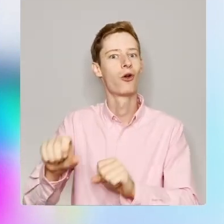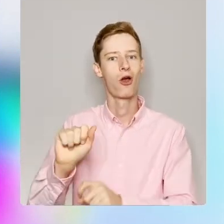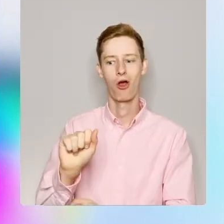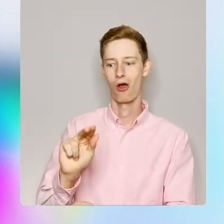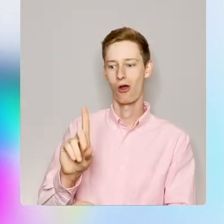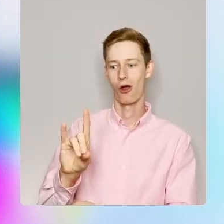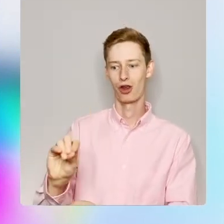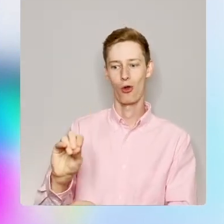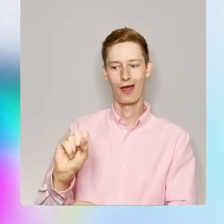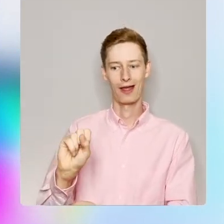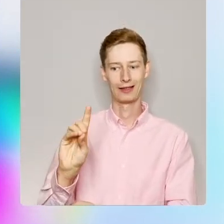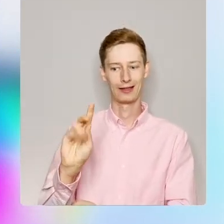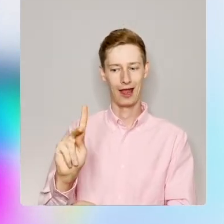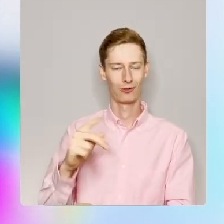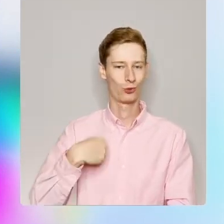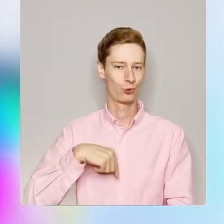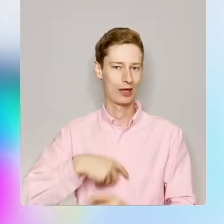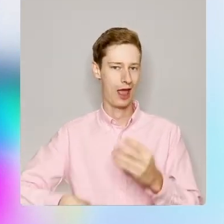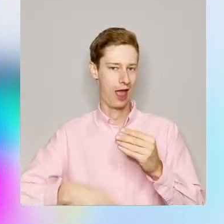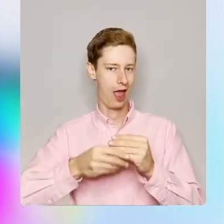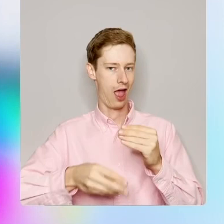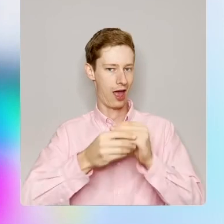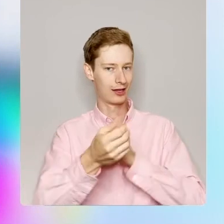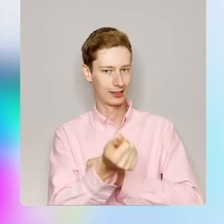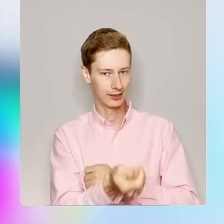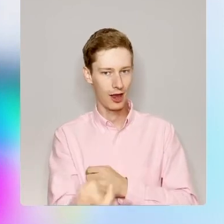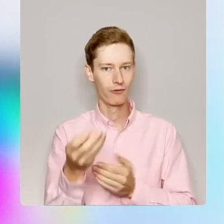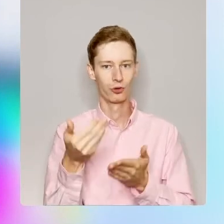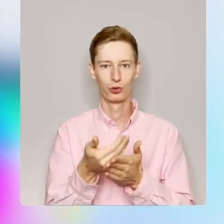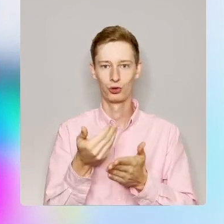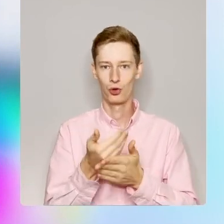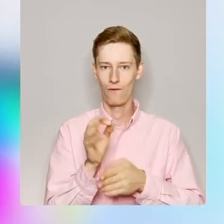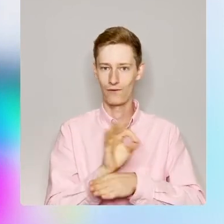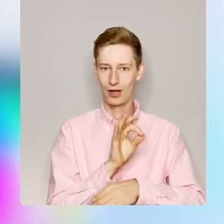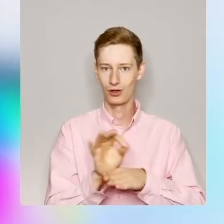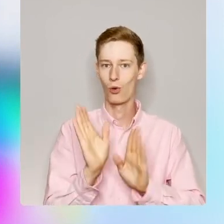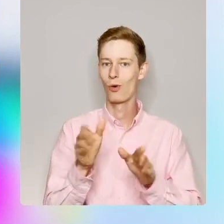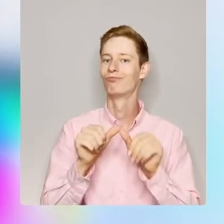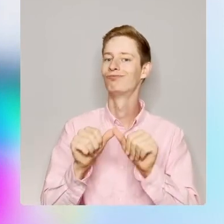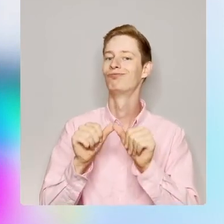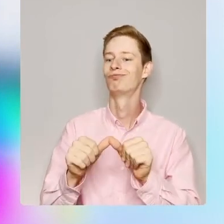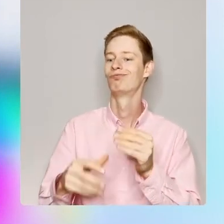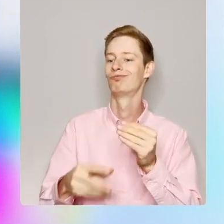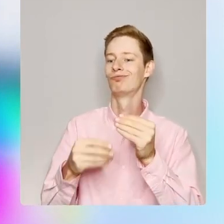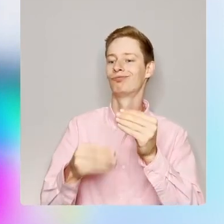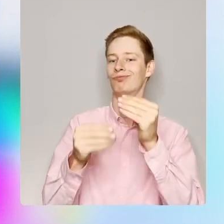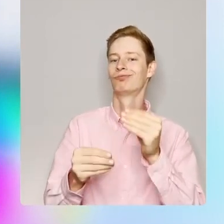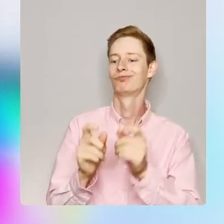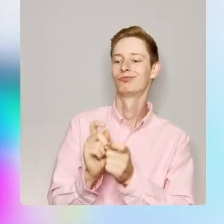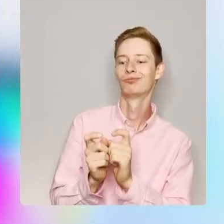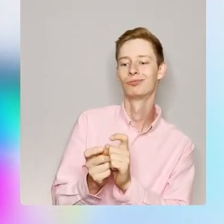We've added several new audio features, and we'll continue to expand the feature set in the future with more advanced control